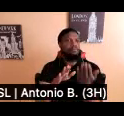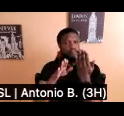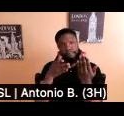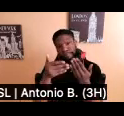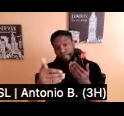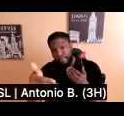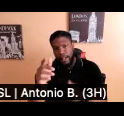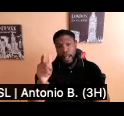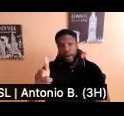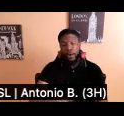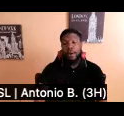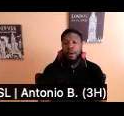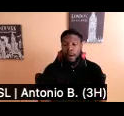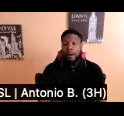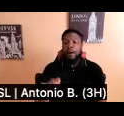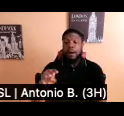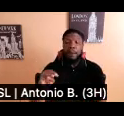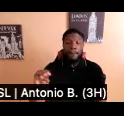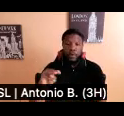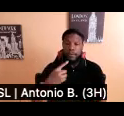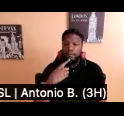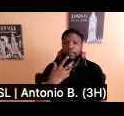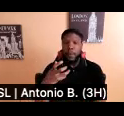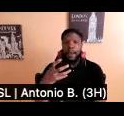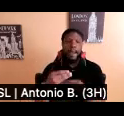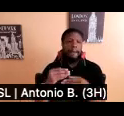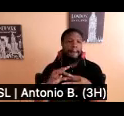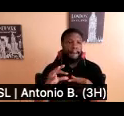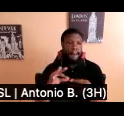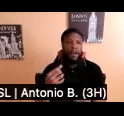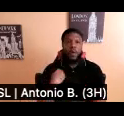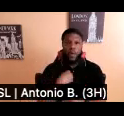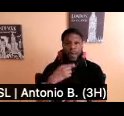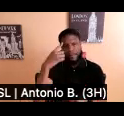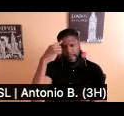I'd also like to add that when we began thinking about this project, we pictured